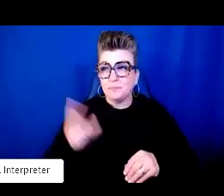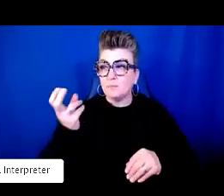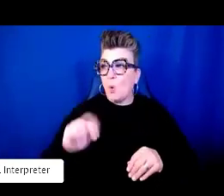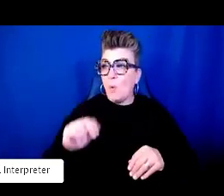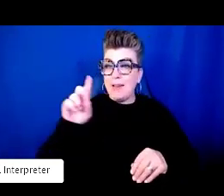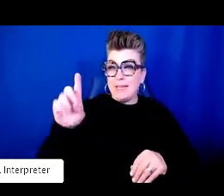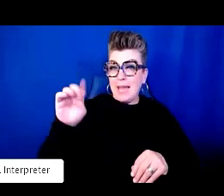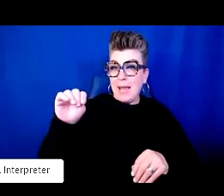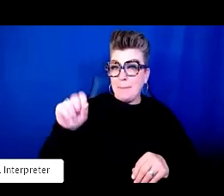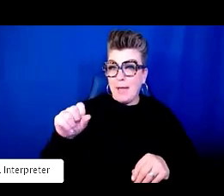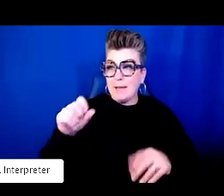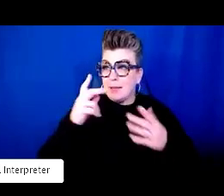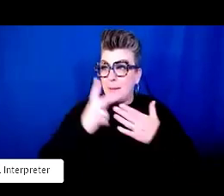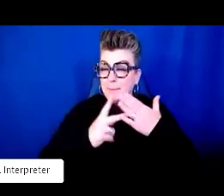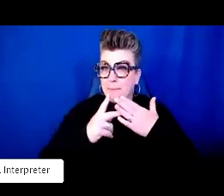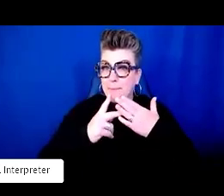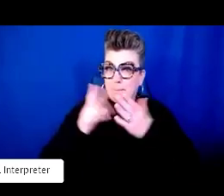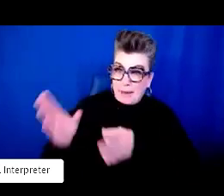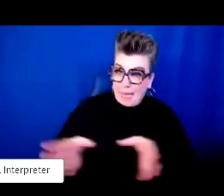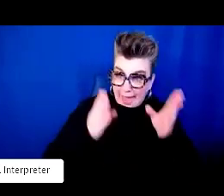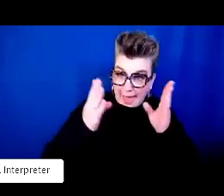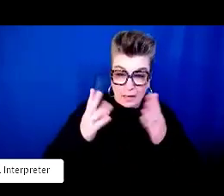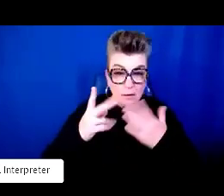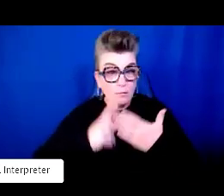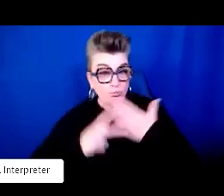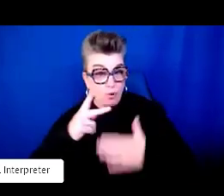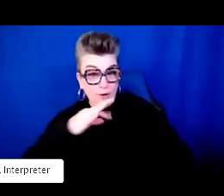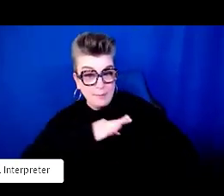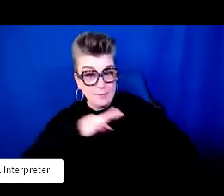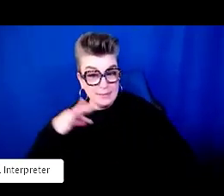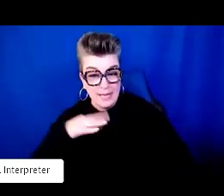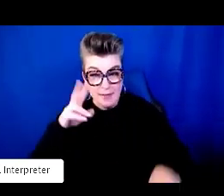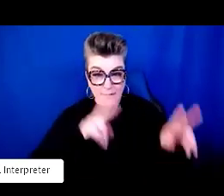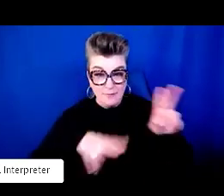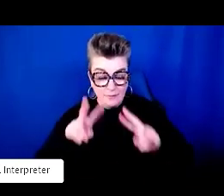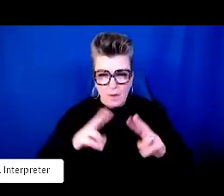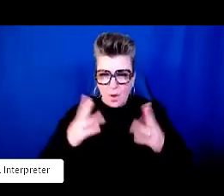they will be looking at whether that DMS plan appropriately considers and describes these factors.